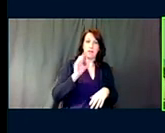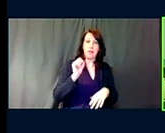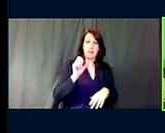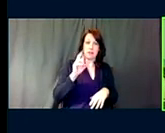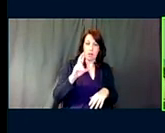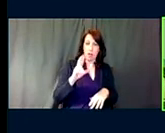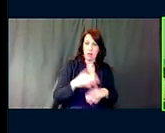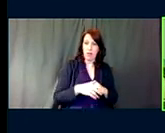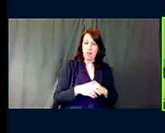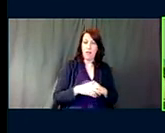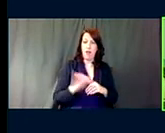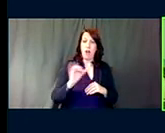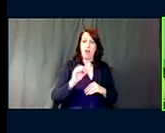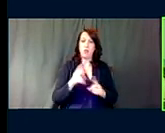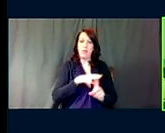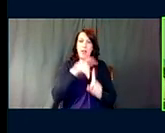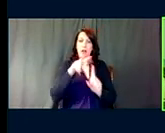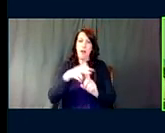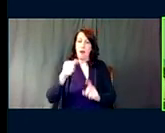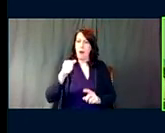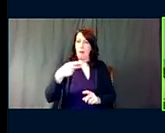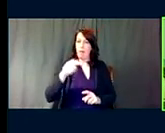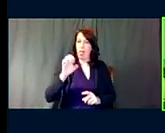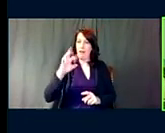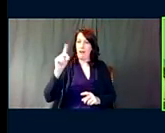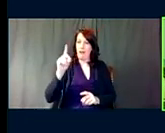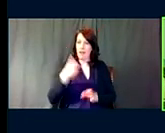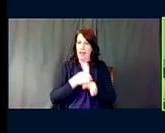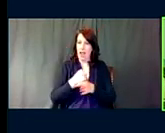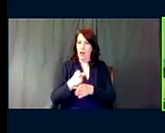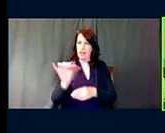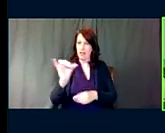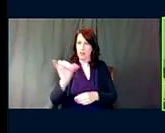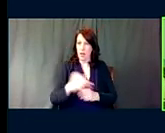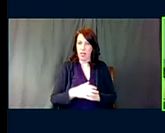BEHAVIORAL SOCIAL SCIENCE RESEARCH, ALSO GROWN IN THE